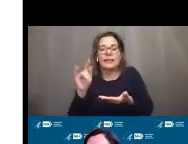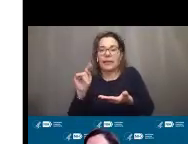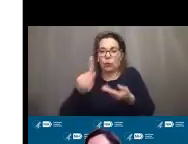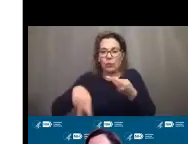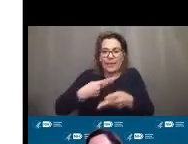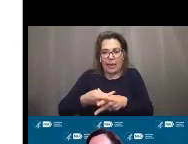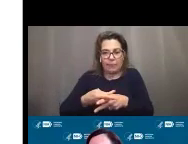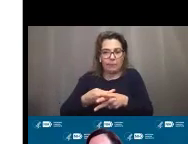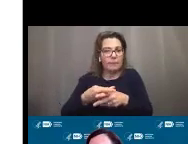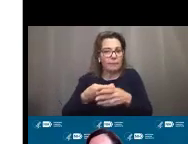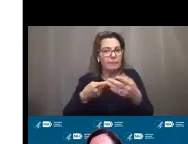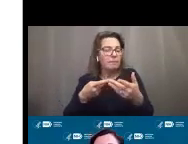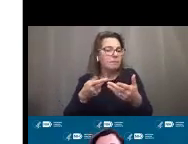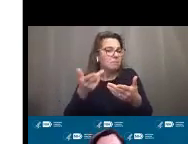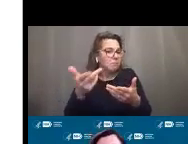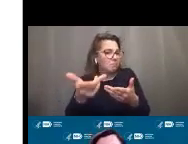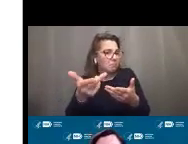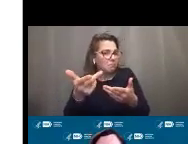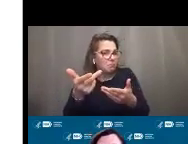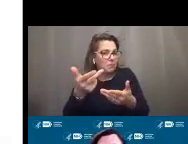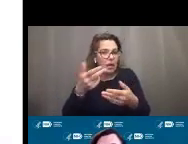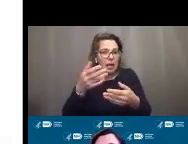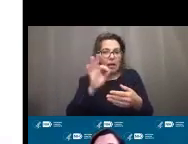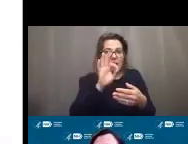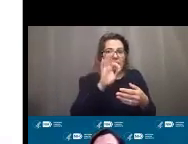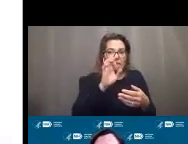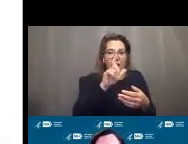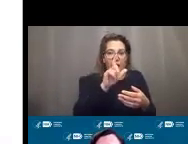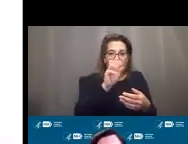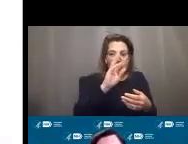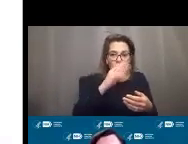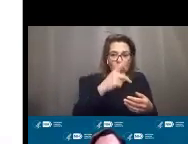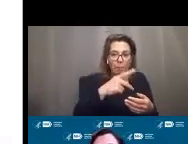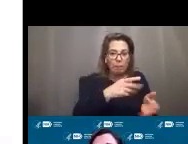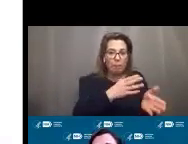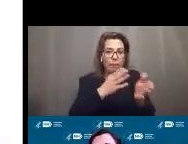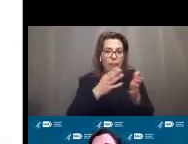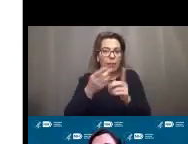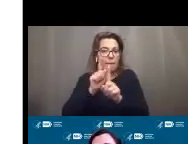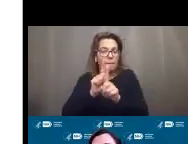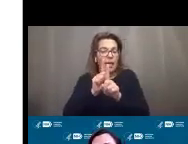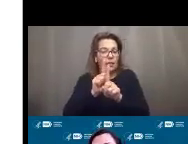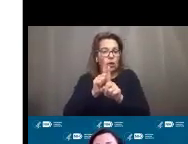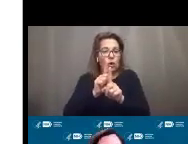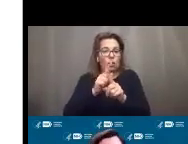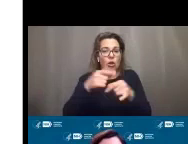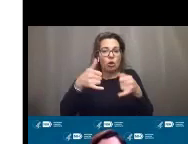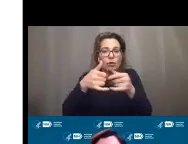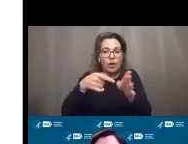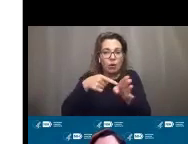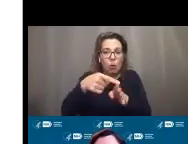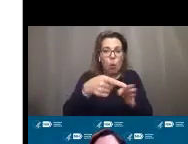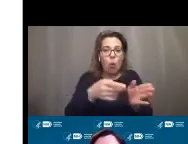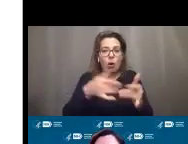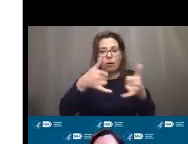and nine percent are established investigator, and then we have 21 percent postdocs or residents